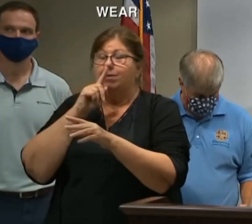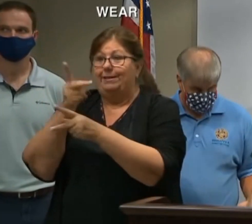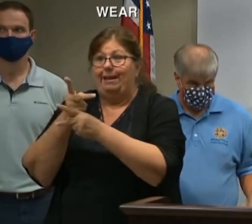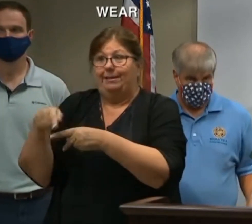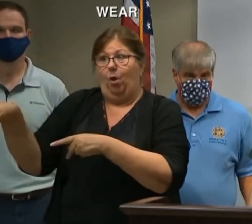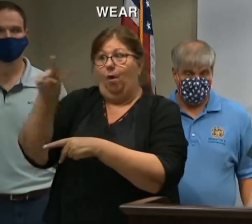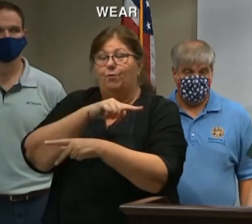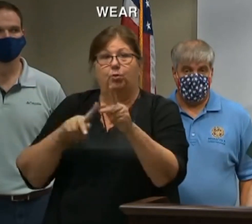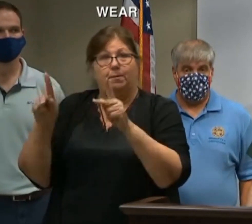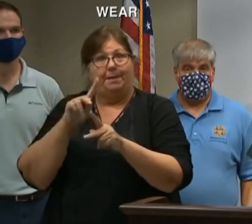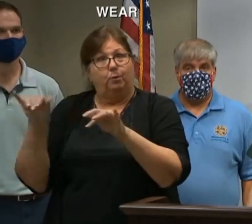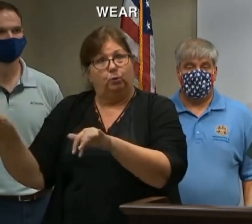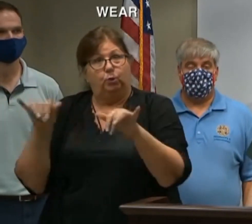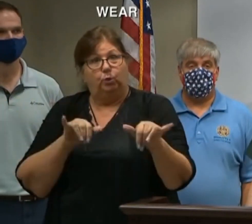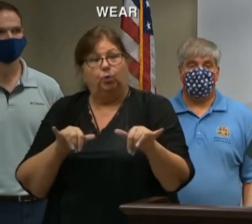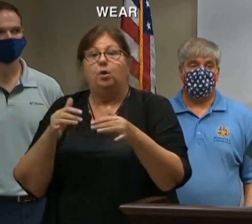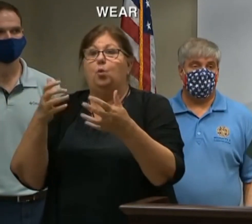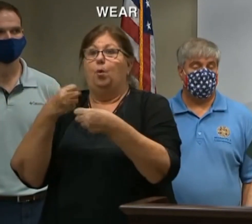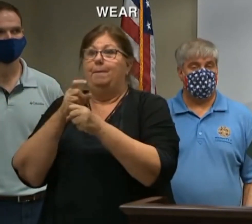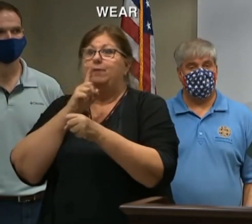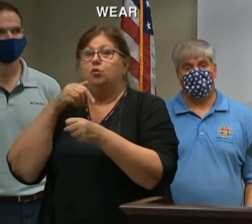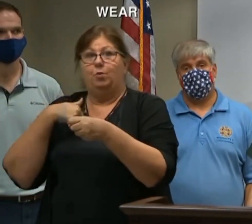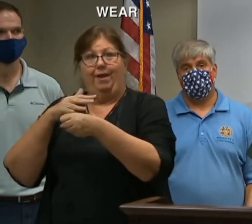throughout the county everybody pays for law enforcement